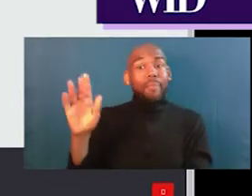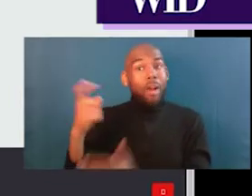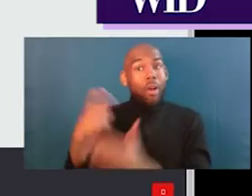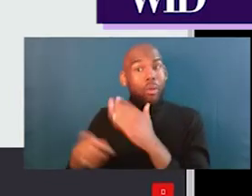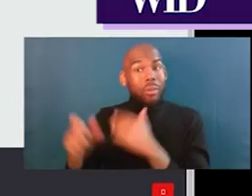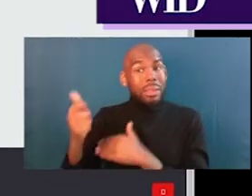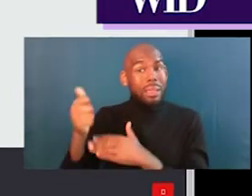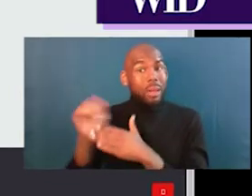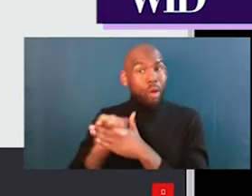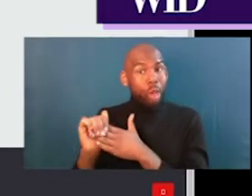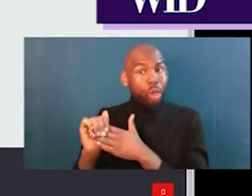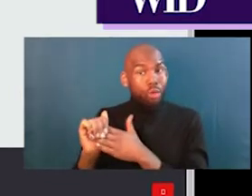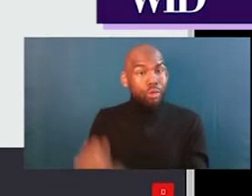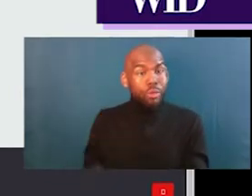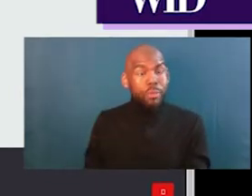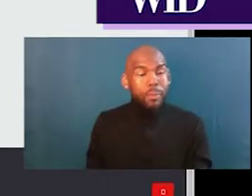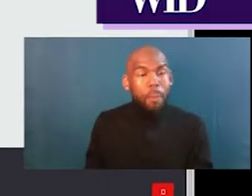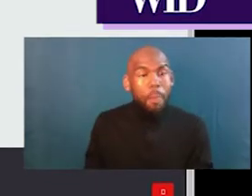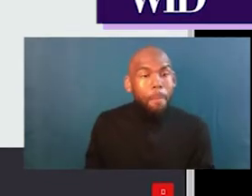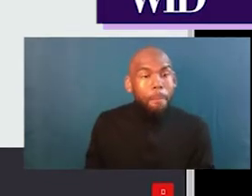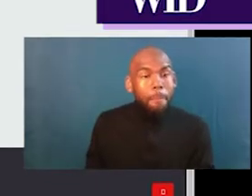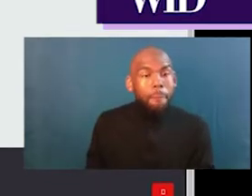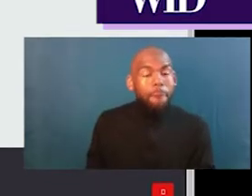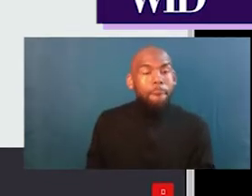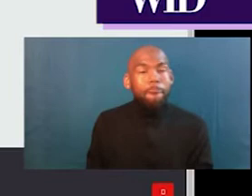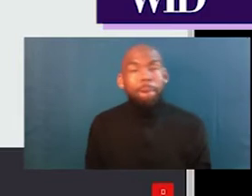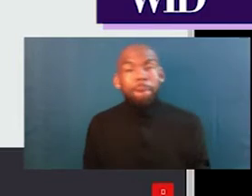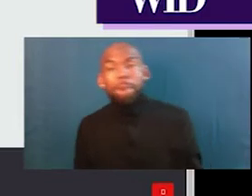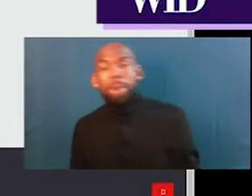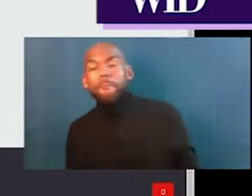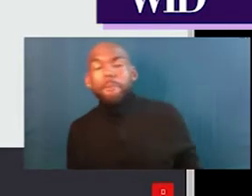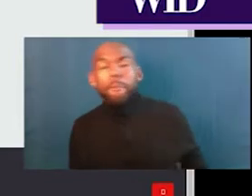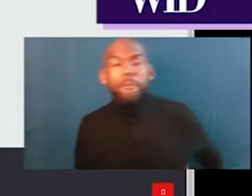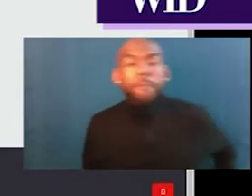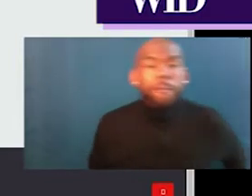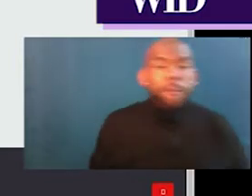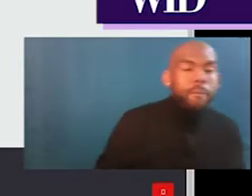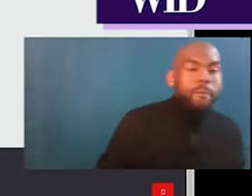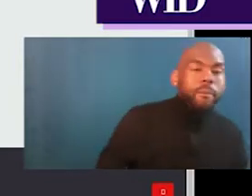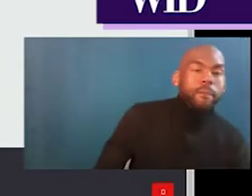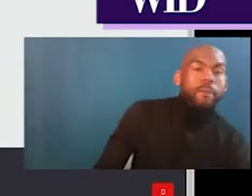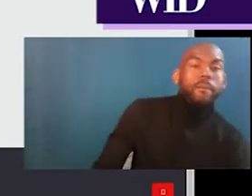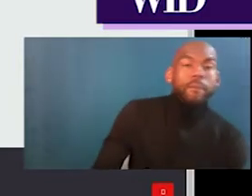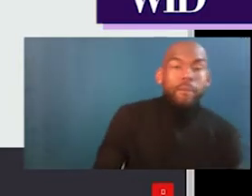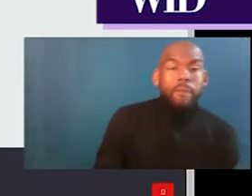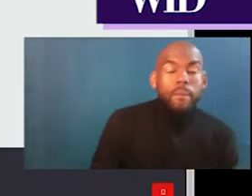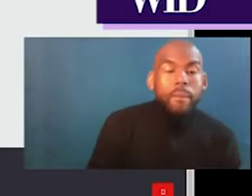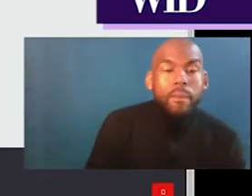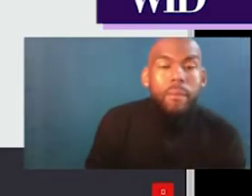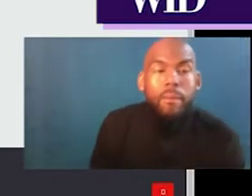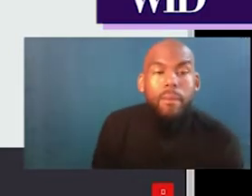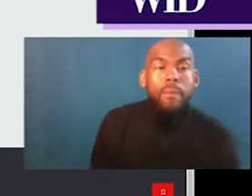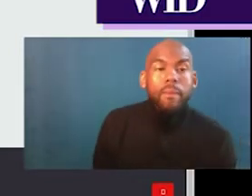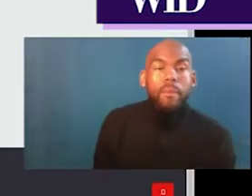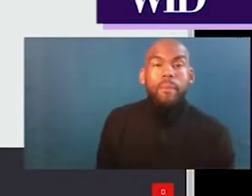Soap, soap dispenser, 49 in stock, dollar 10.00, add to cart button,